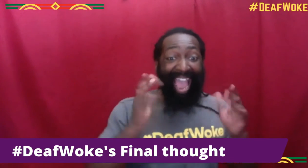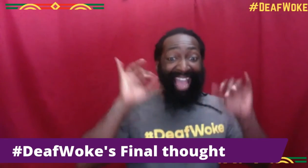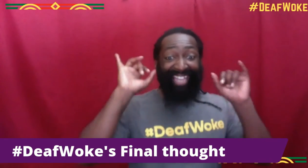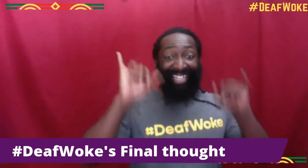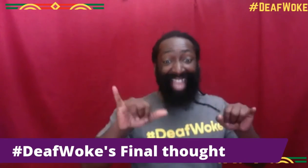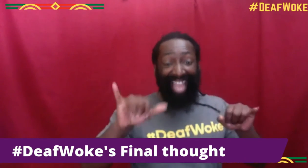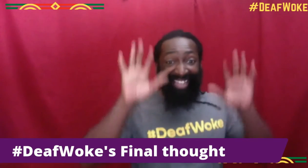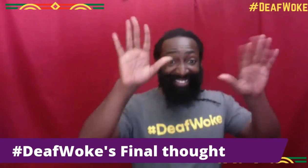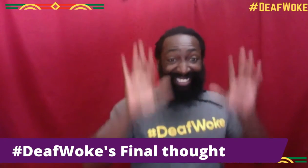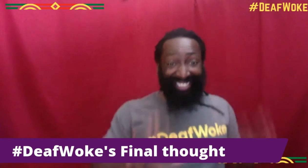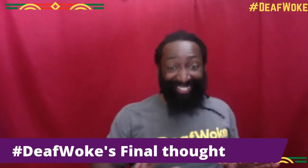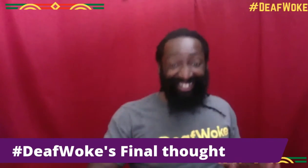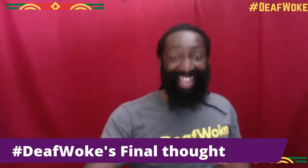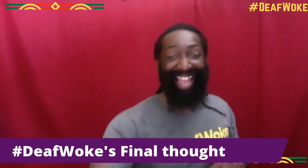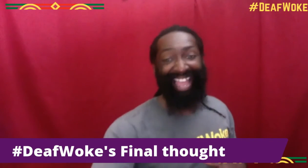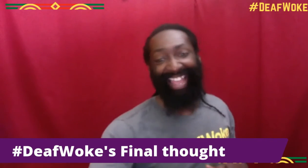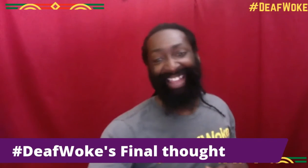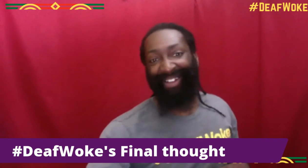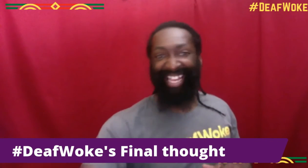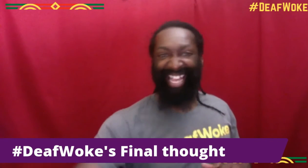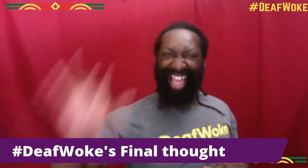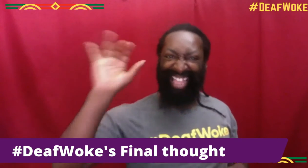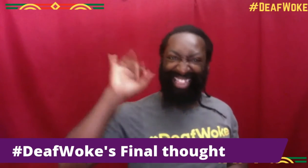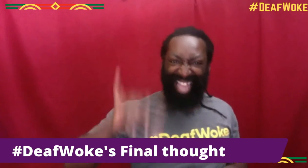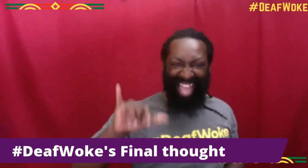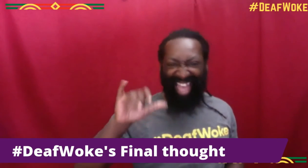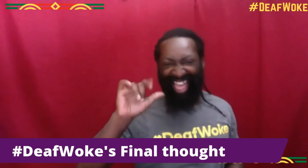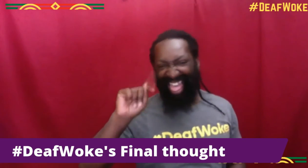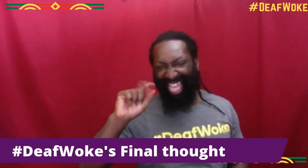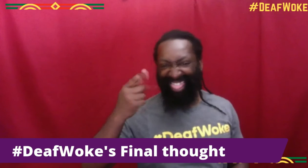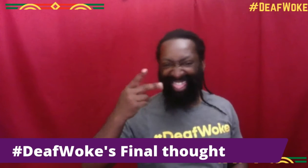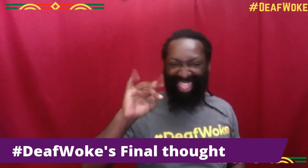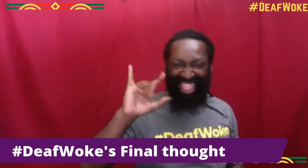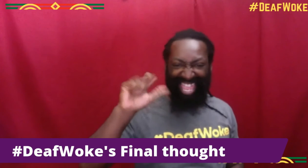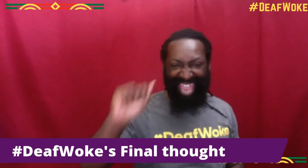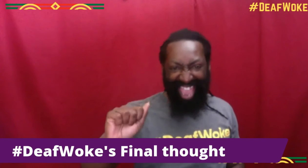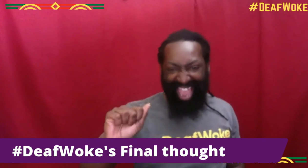Wow, that was great Aleatha Lindsay.